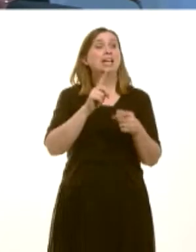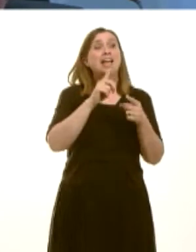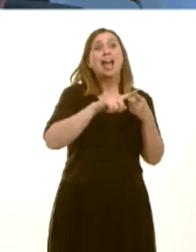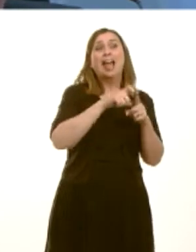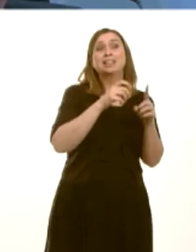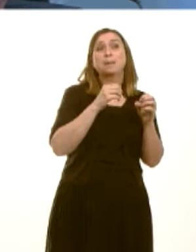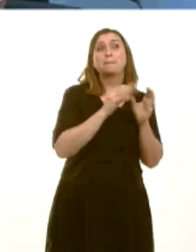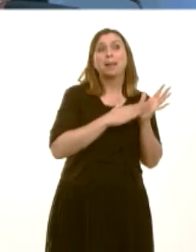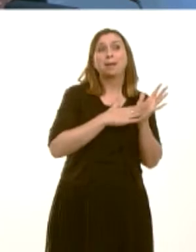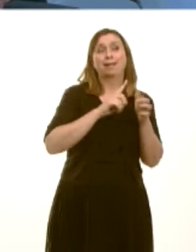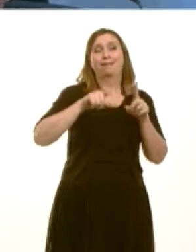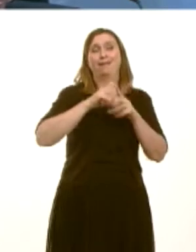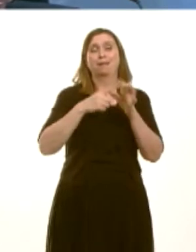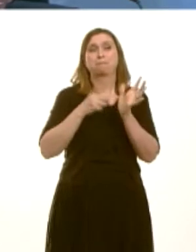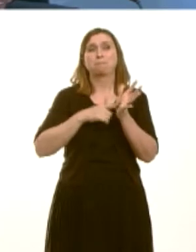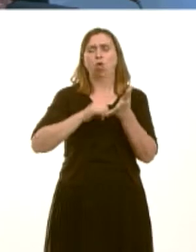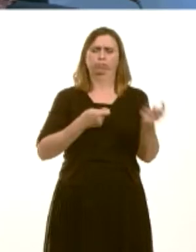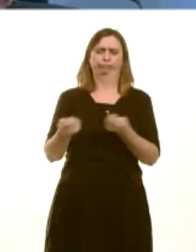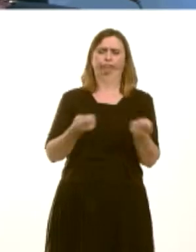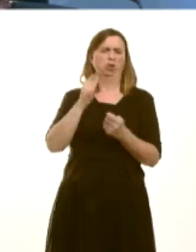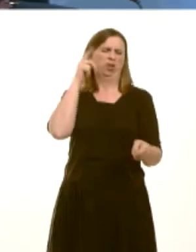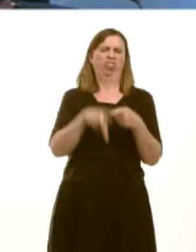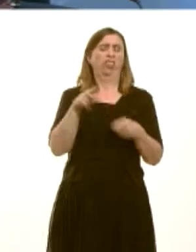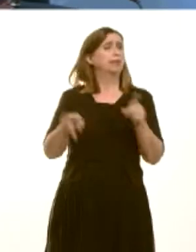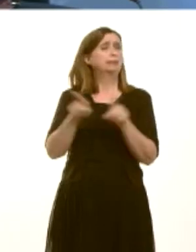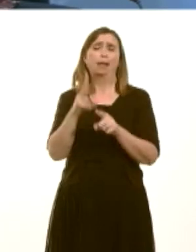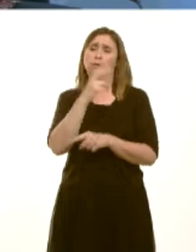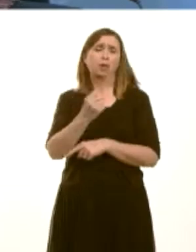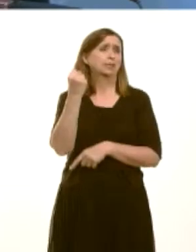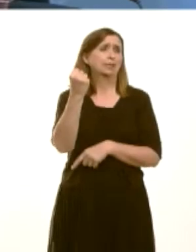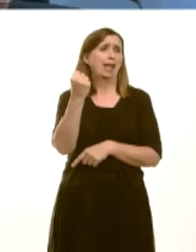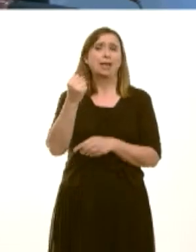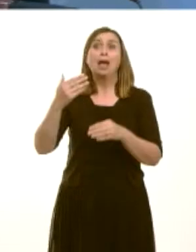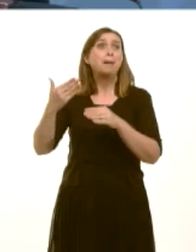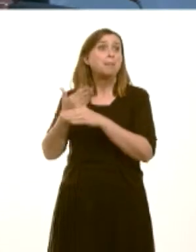band took control of the economy. We saw it in 2010: unemployment going up, business closures